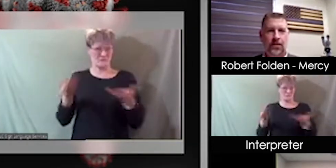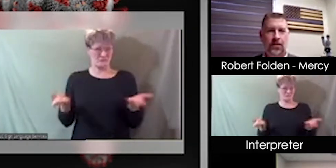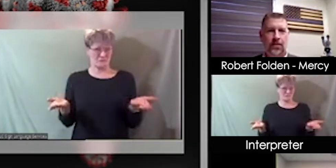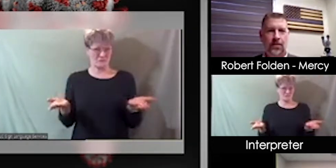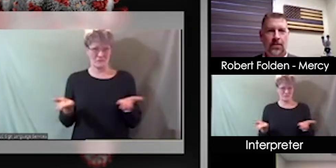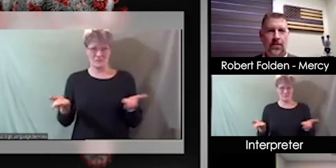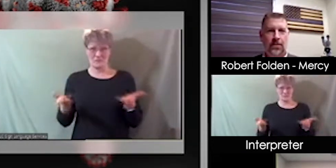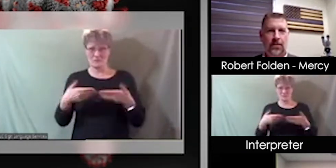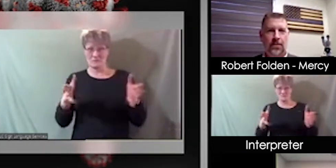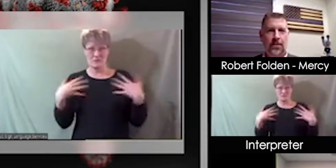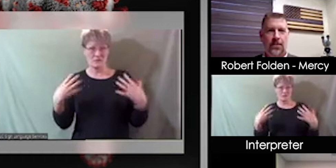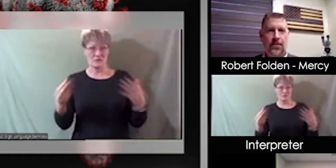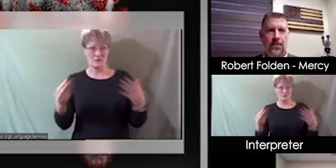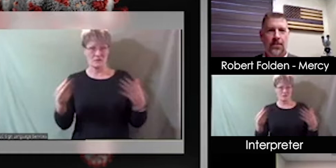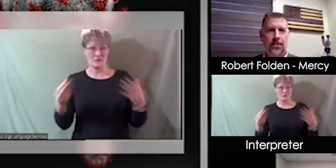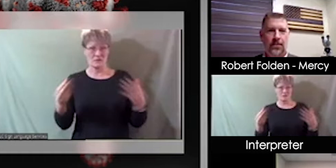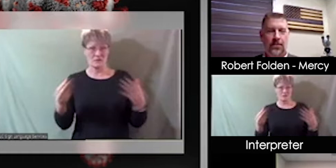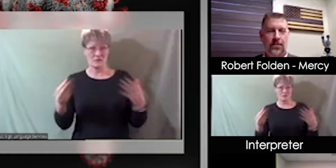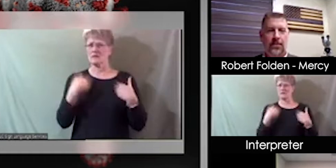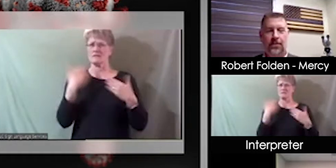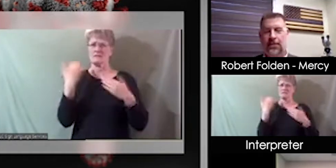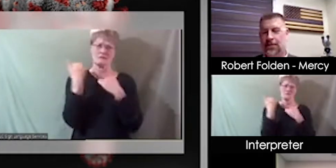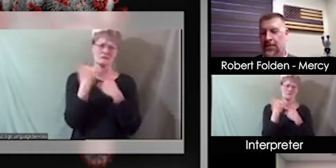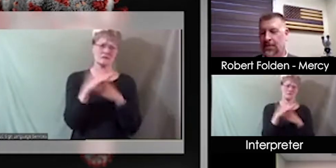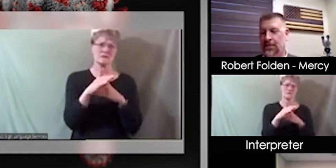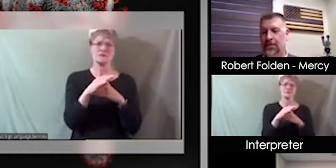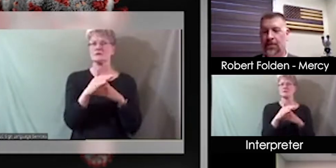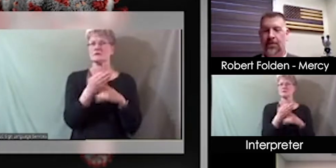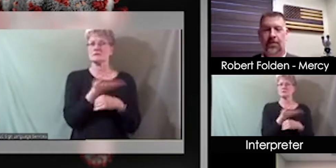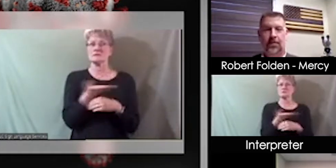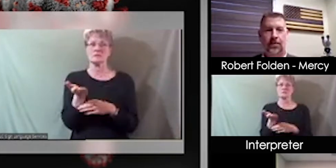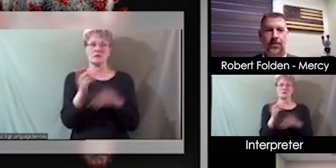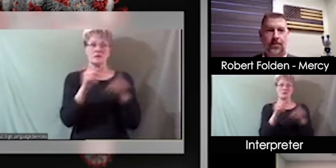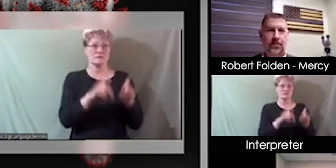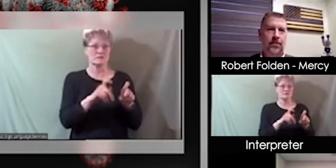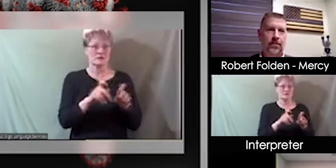prioritizing, you know, certain groups we are